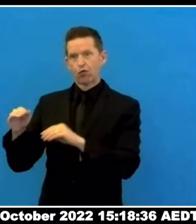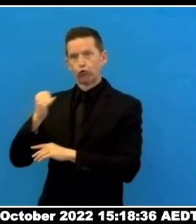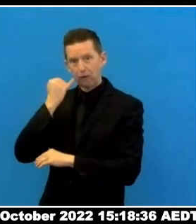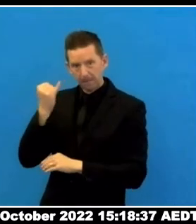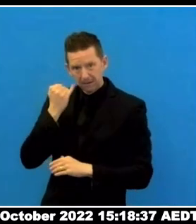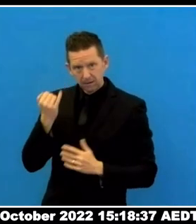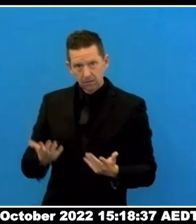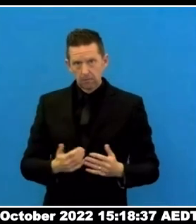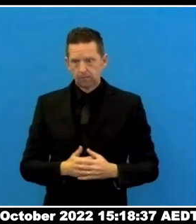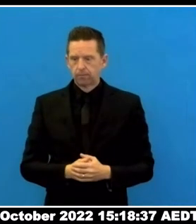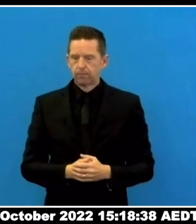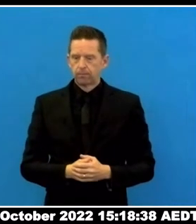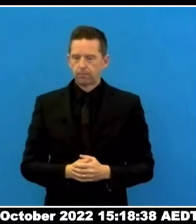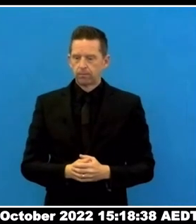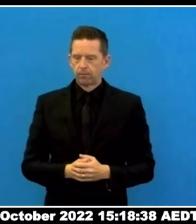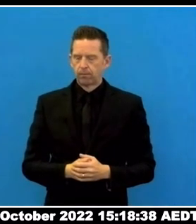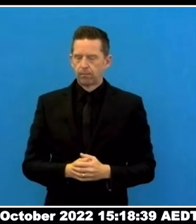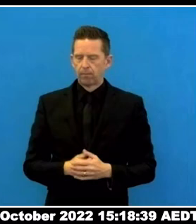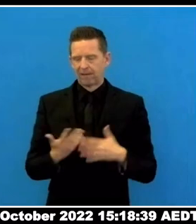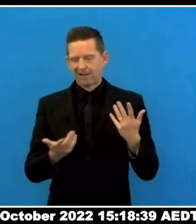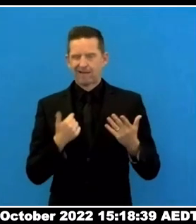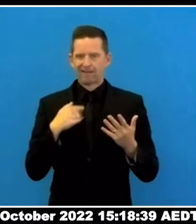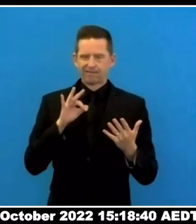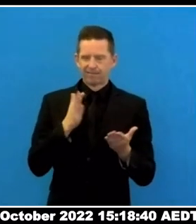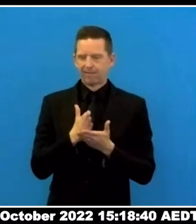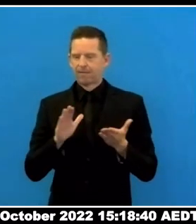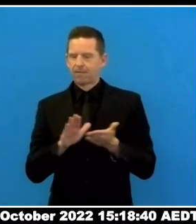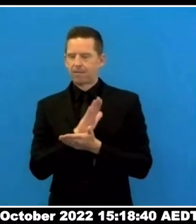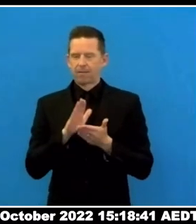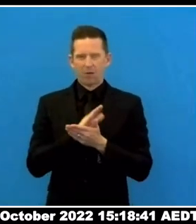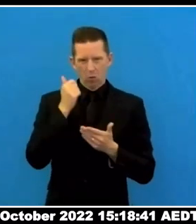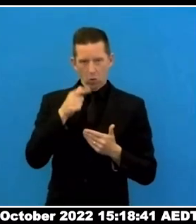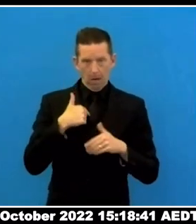So, I wasn't care much about you know, moving and not settling very well,